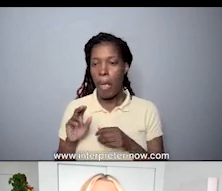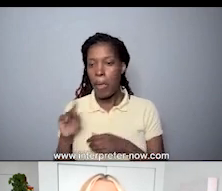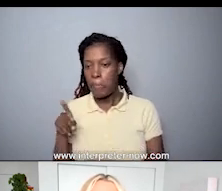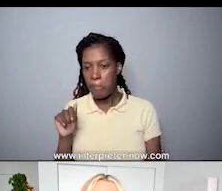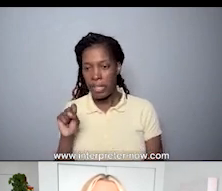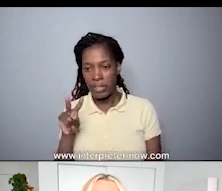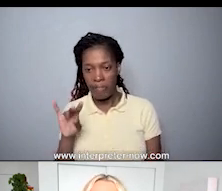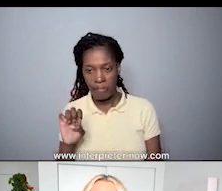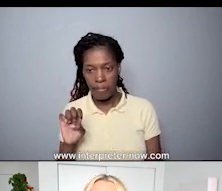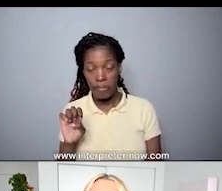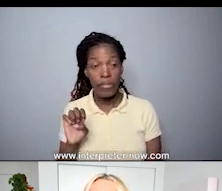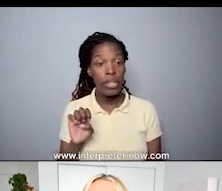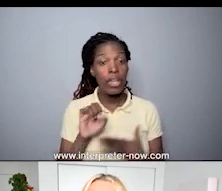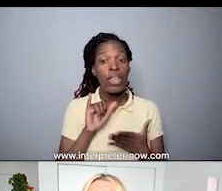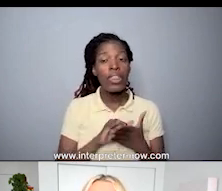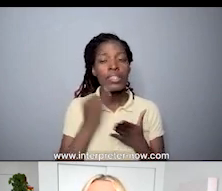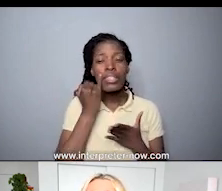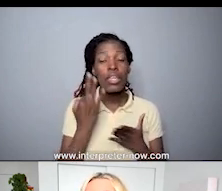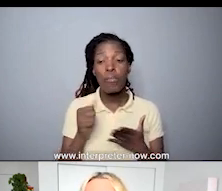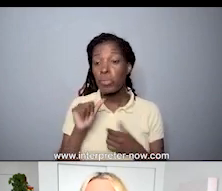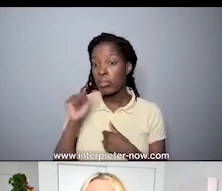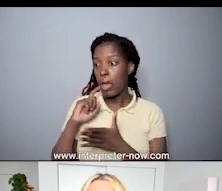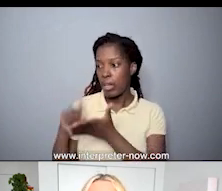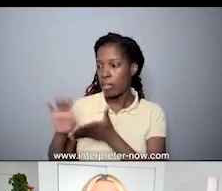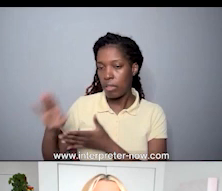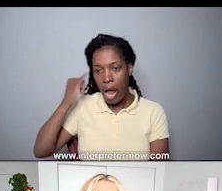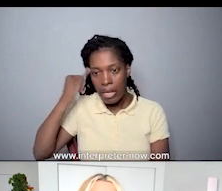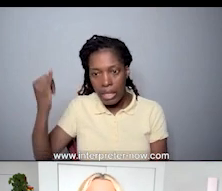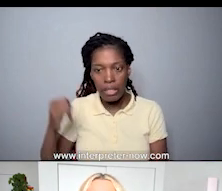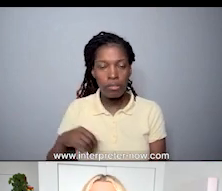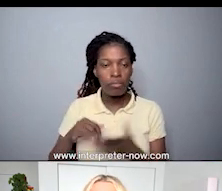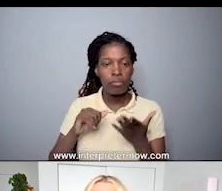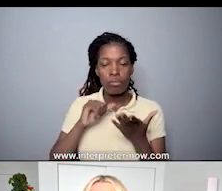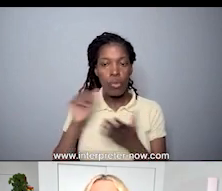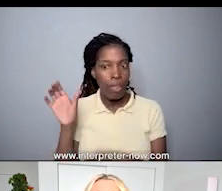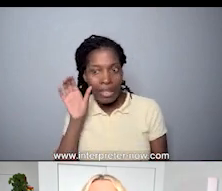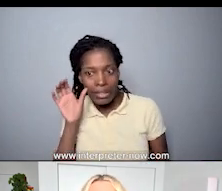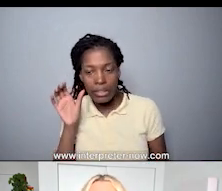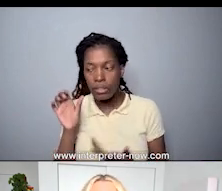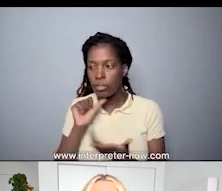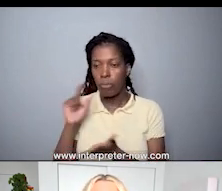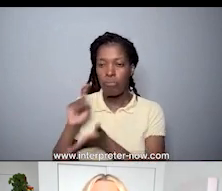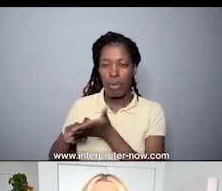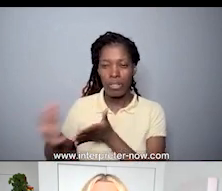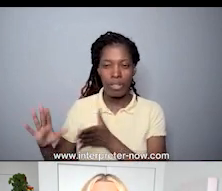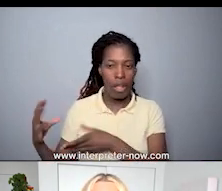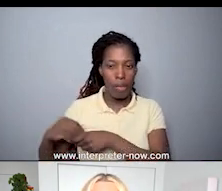It's a form of avoidance where we don't listen to somebody's ideas, we don't acknowledge their ideas, we don't recognize their contributions.